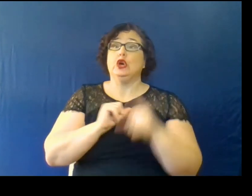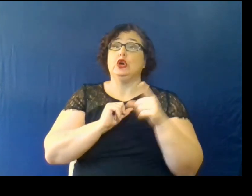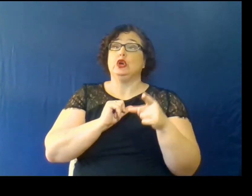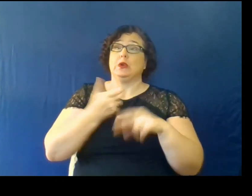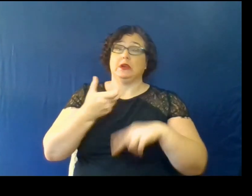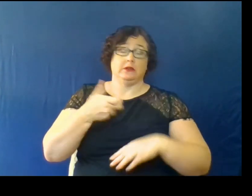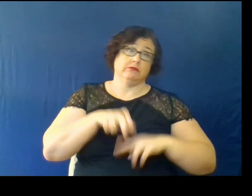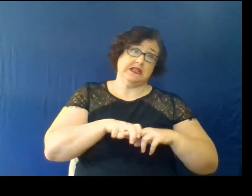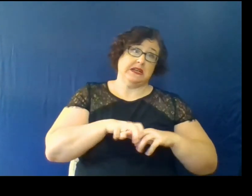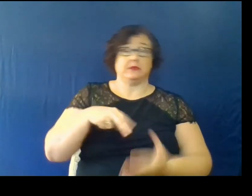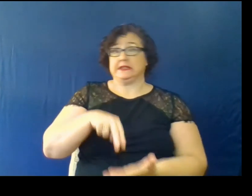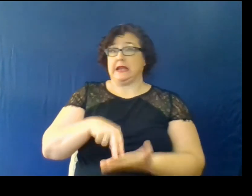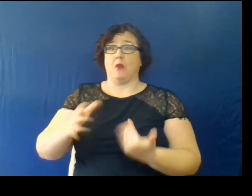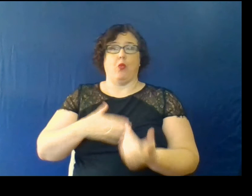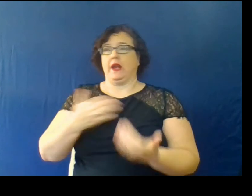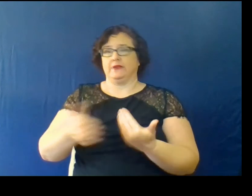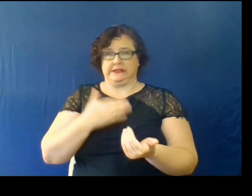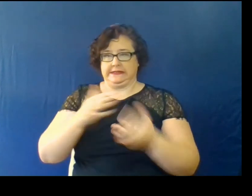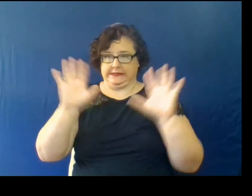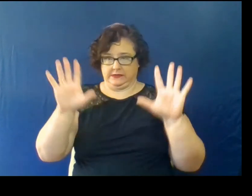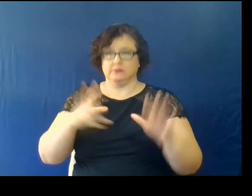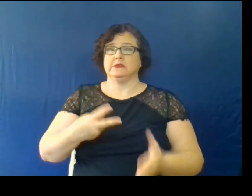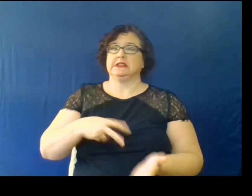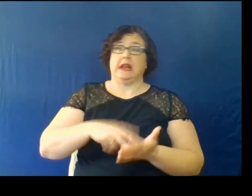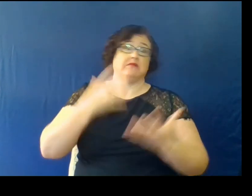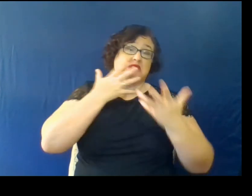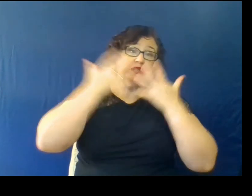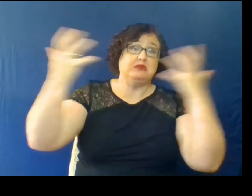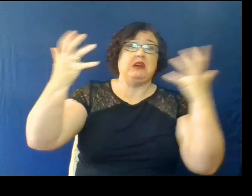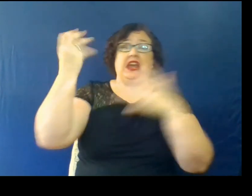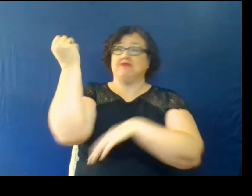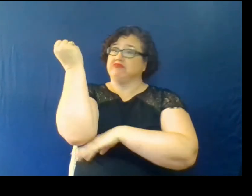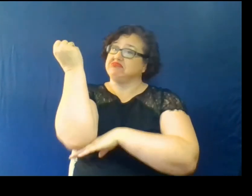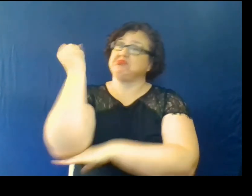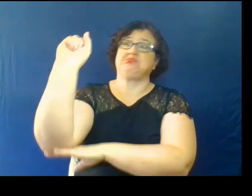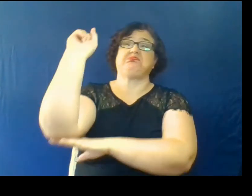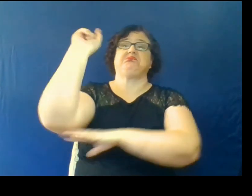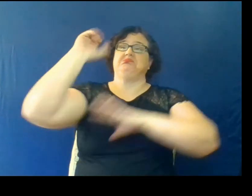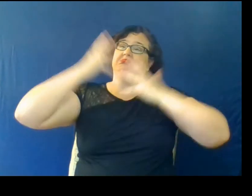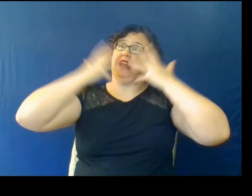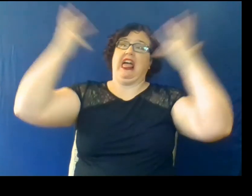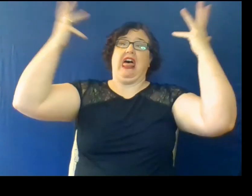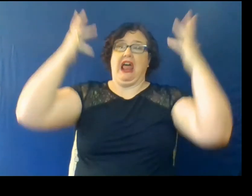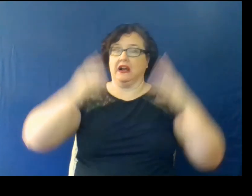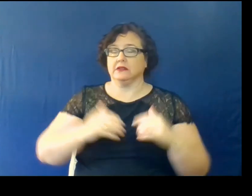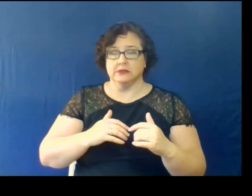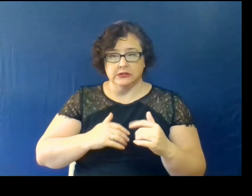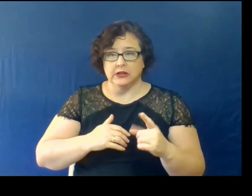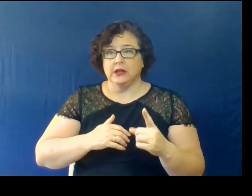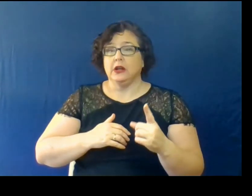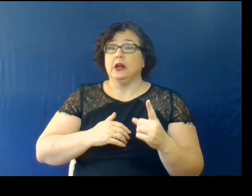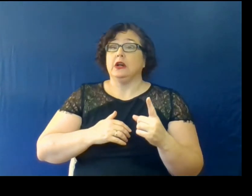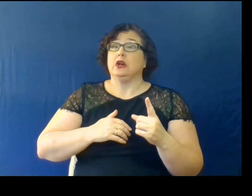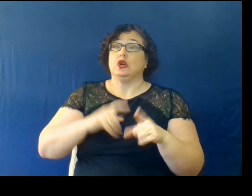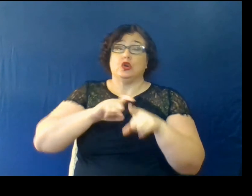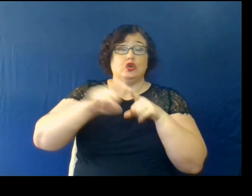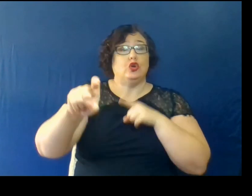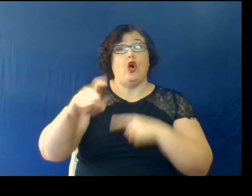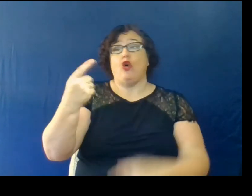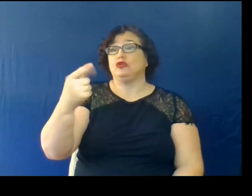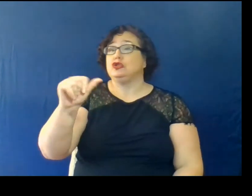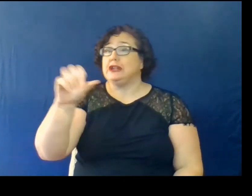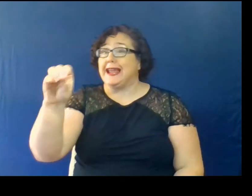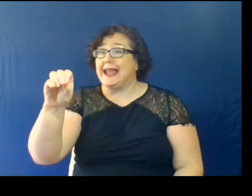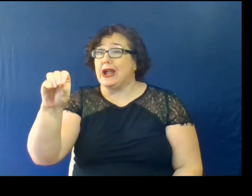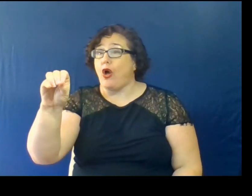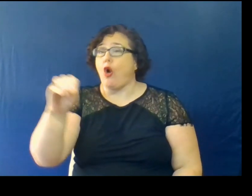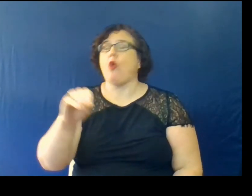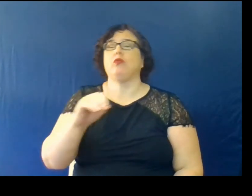whatever is easiest. Sit down, stand up, make a scene, call GAO Georgia Advocacy Office,